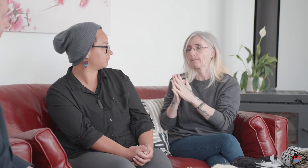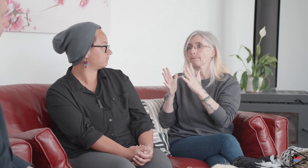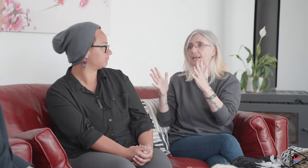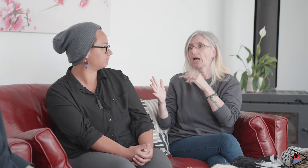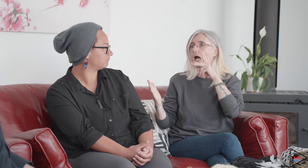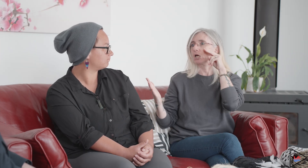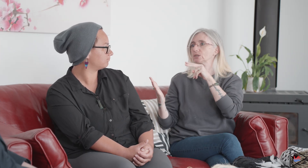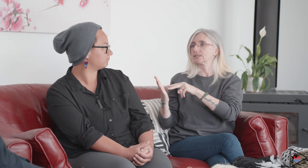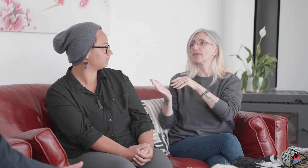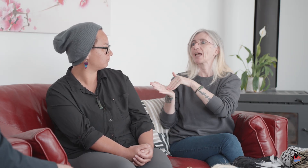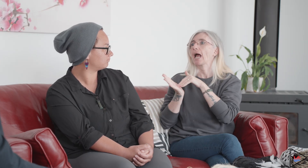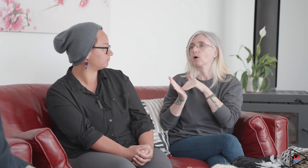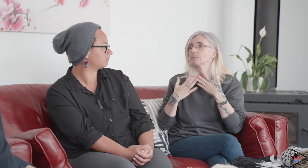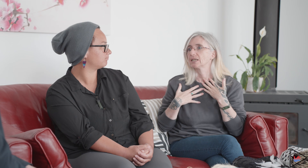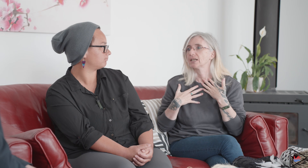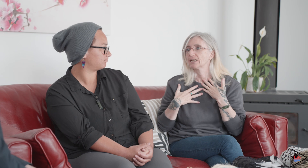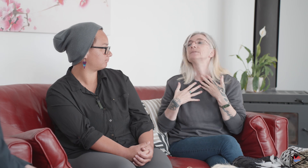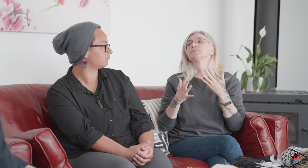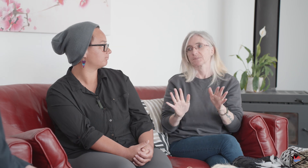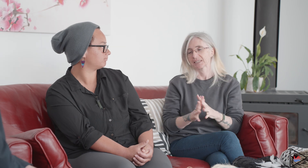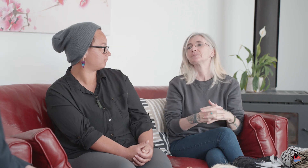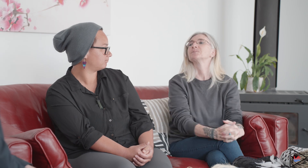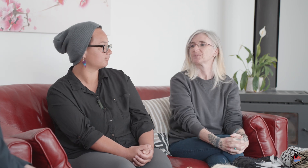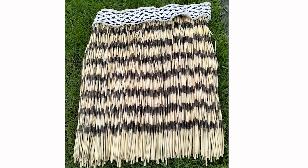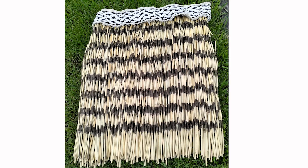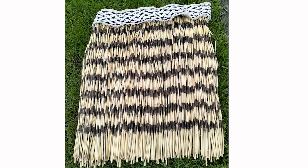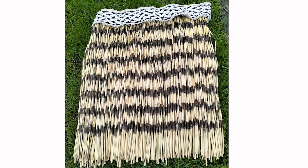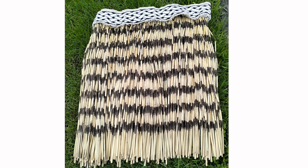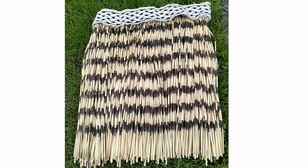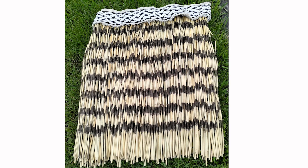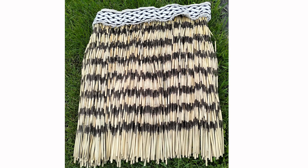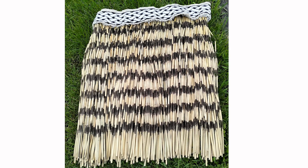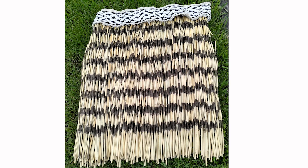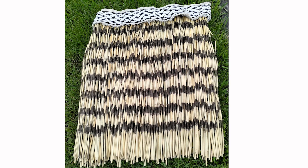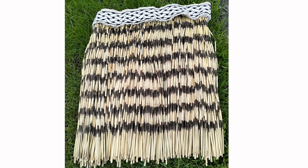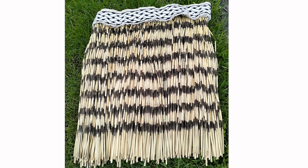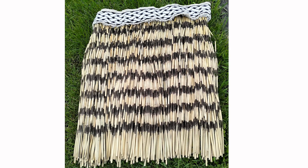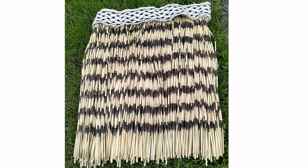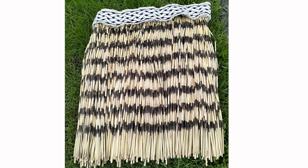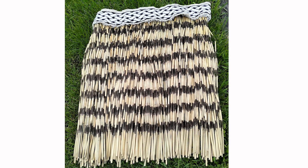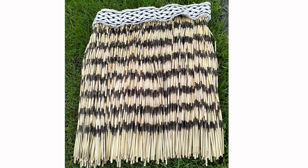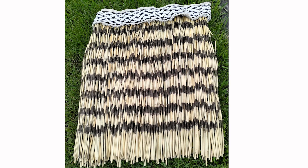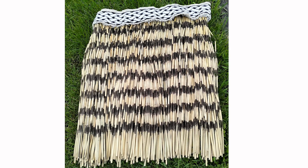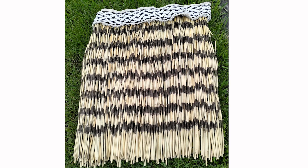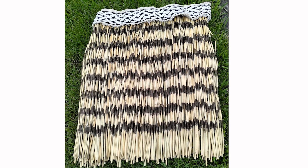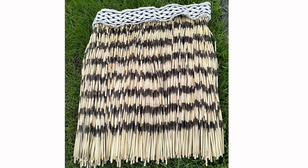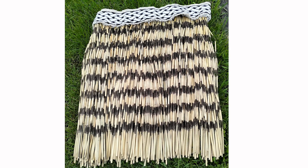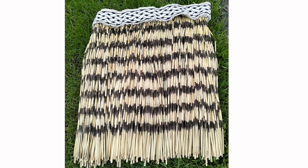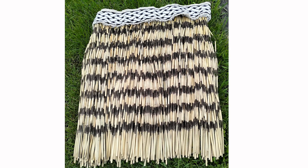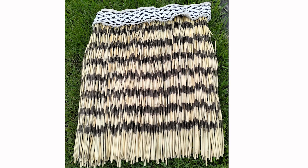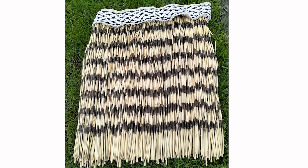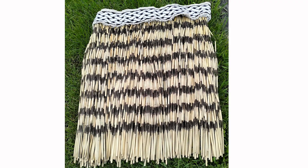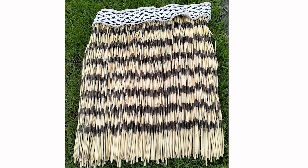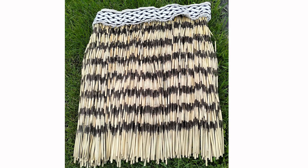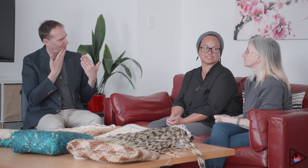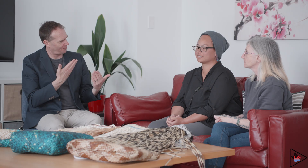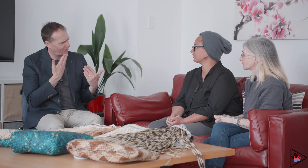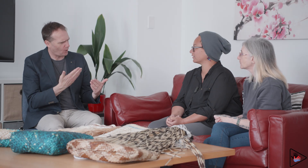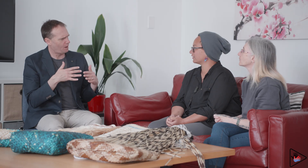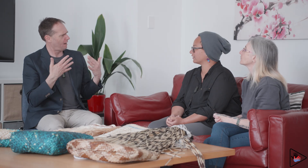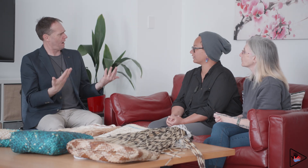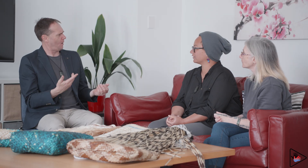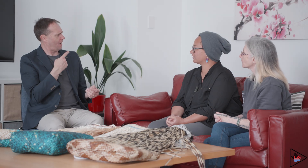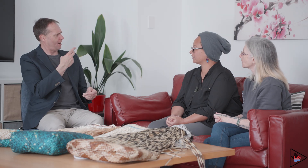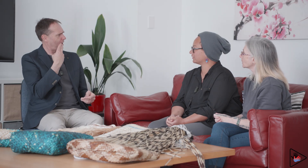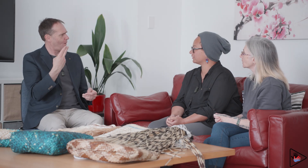then when you're writing it on grid paper you need it at a size that's comfortable and easy to see.